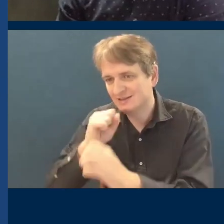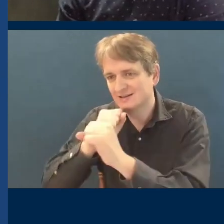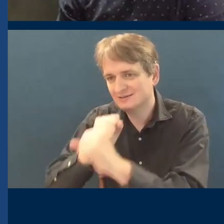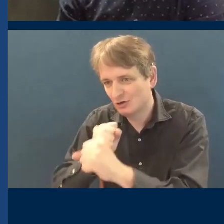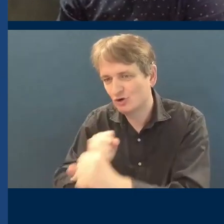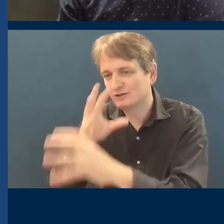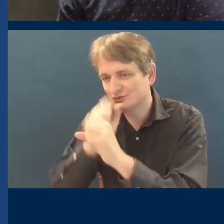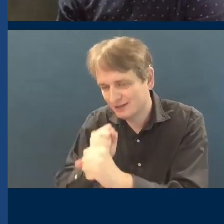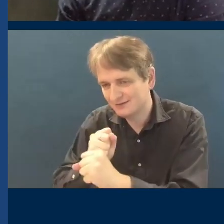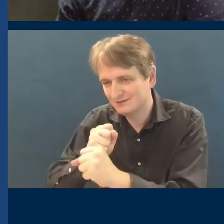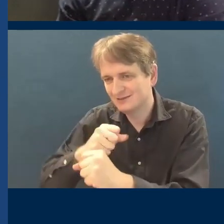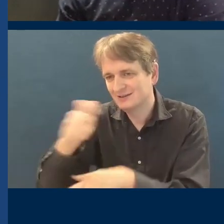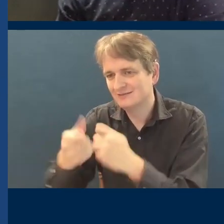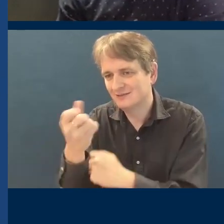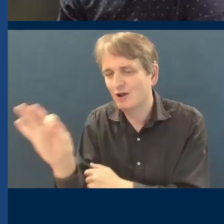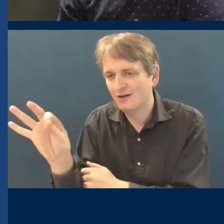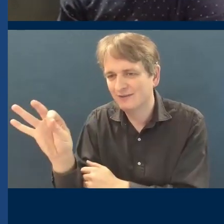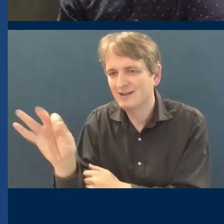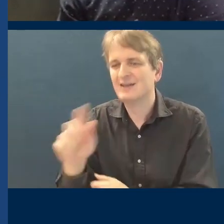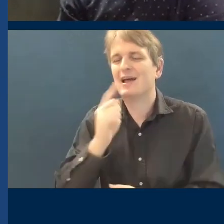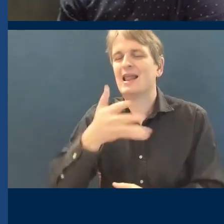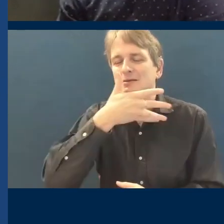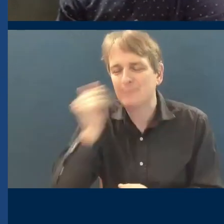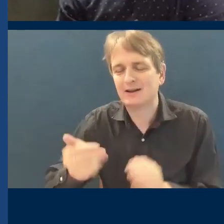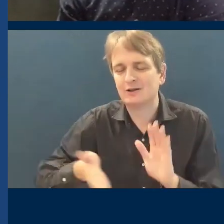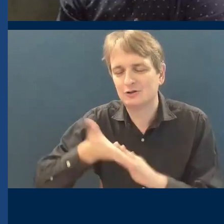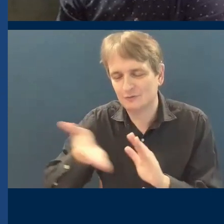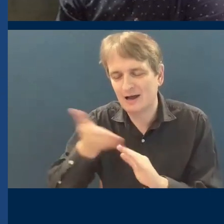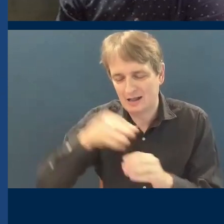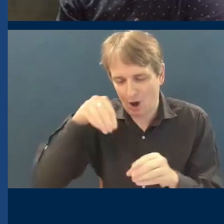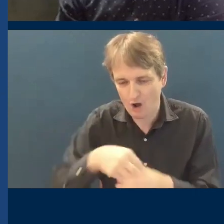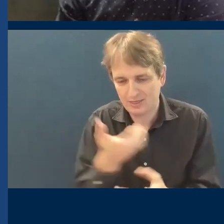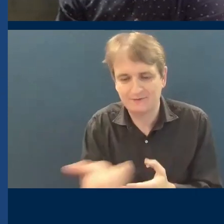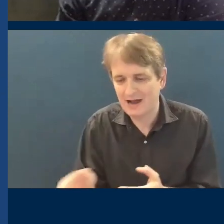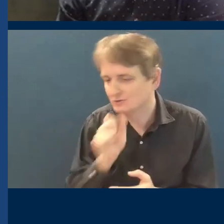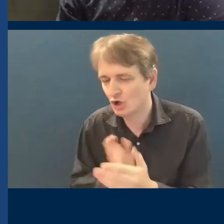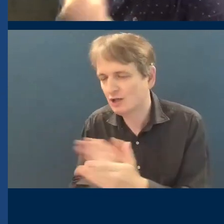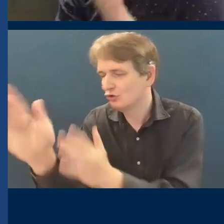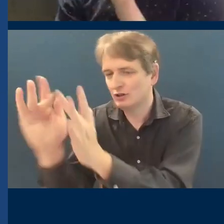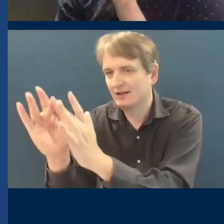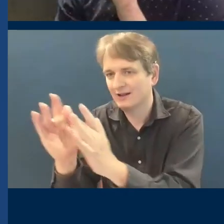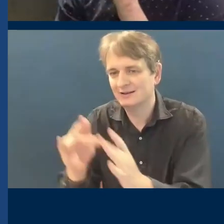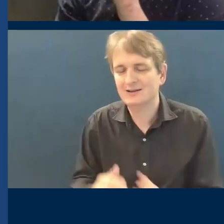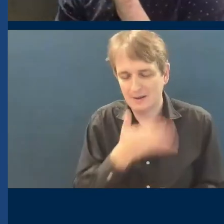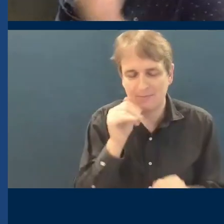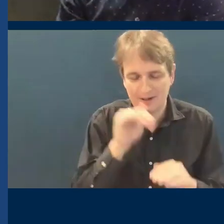You know, and they also have to be aware of privacy, security, and confidentiality, and then better to turn off any